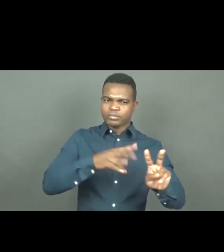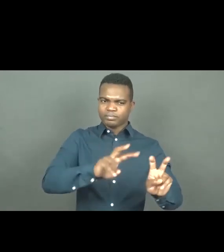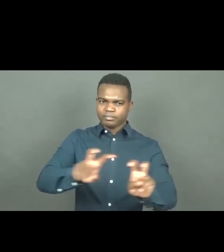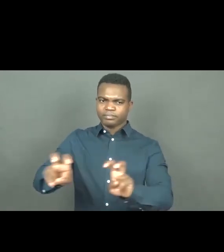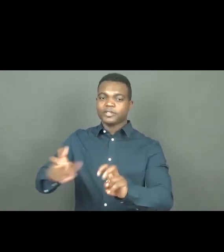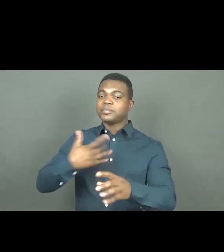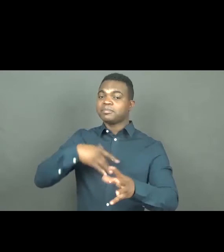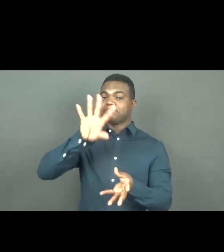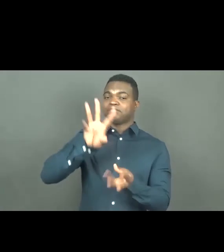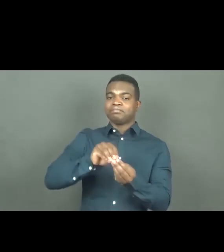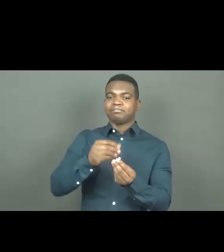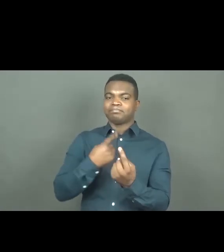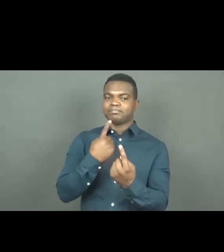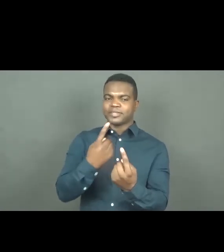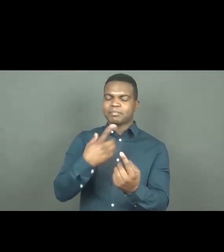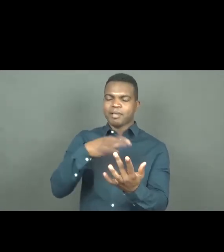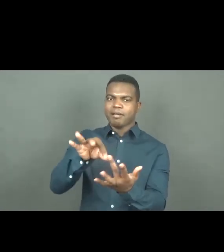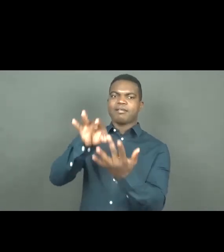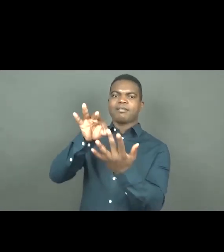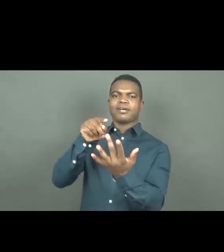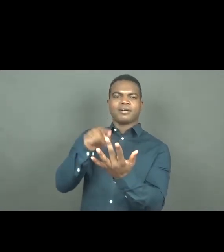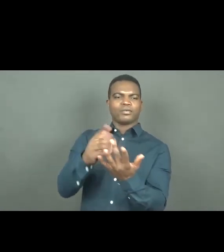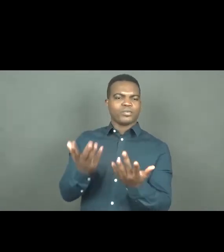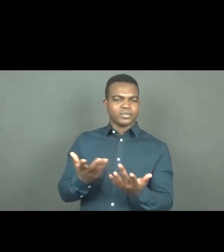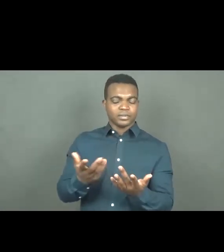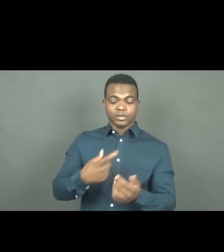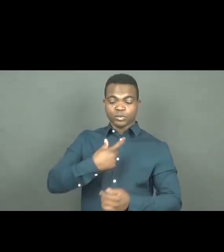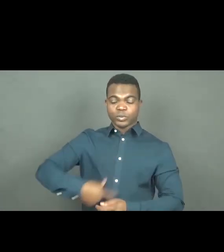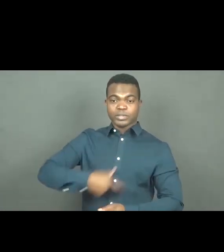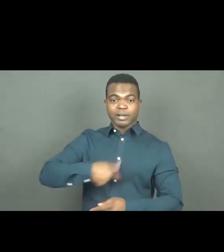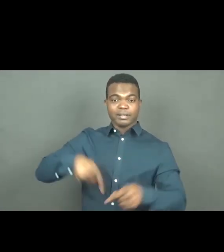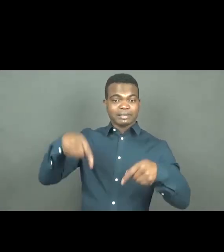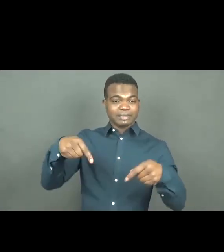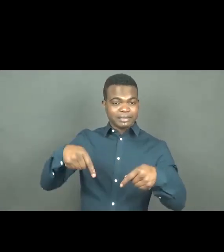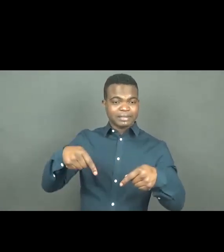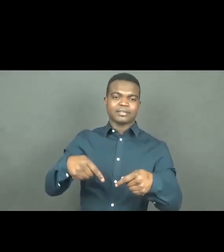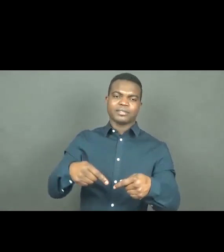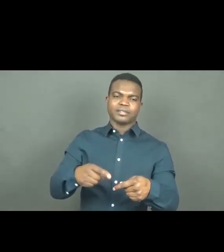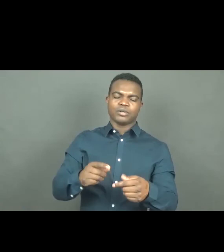made and become much more systemic in the way it gathers data on persons with disabilities,